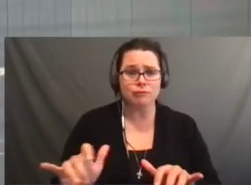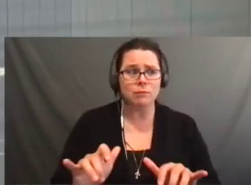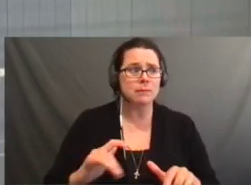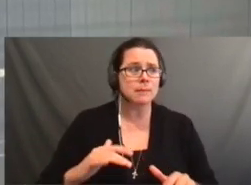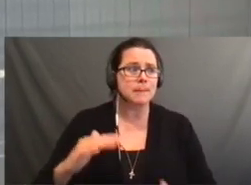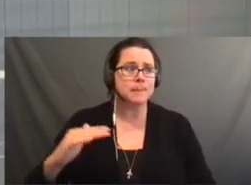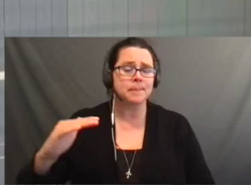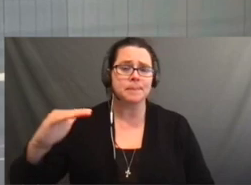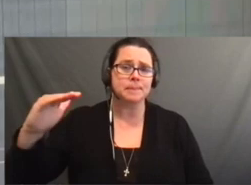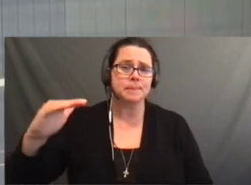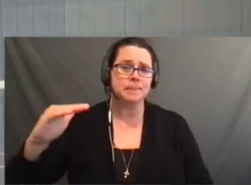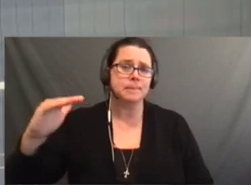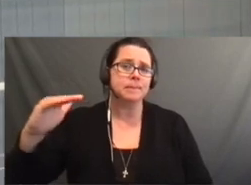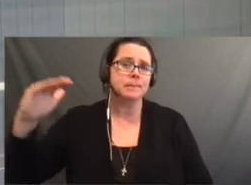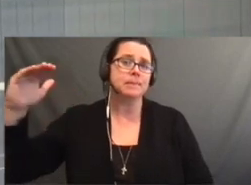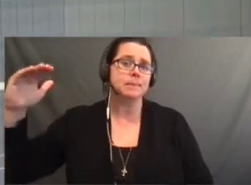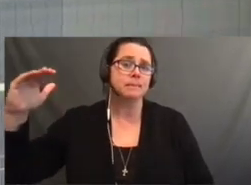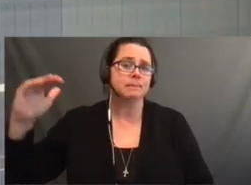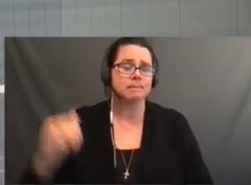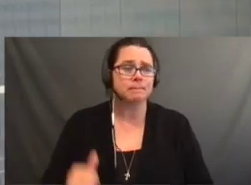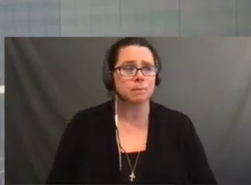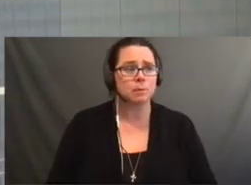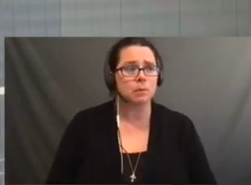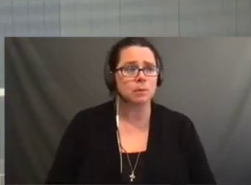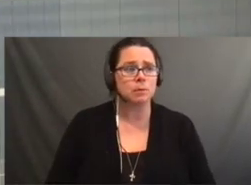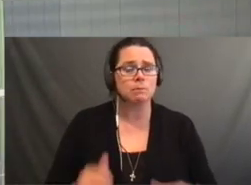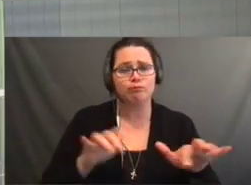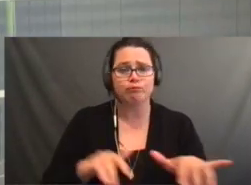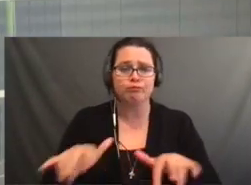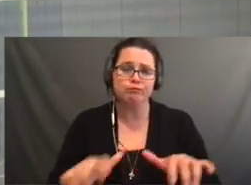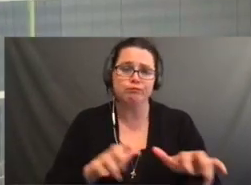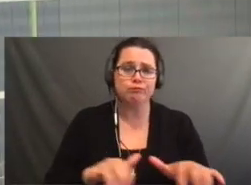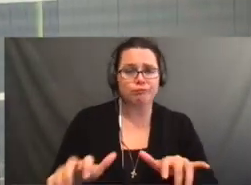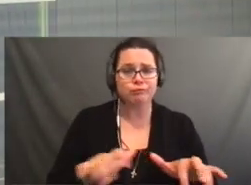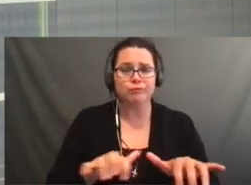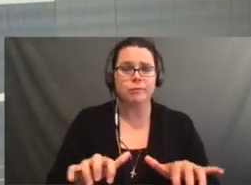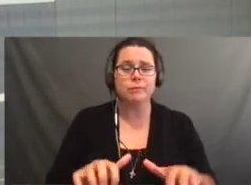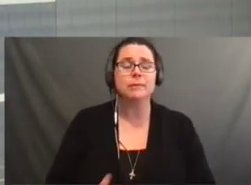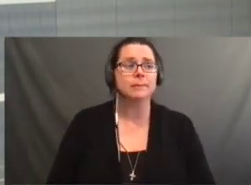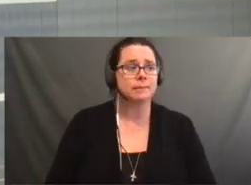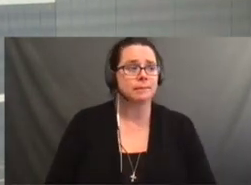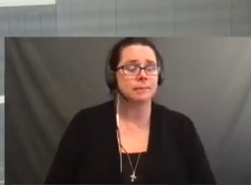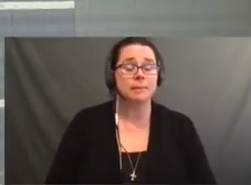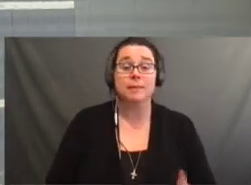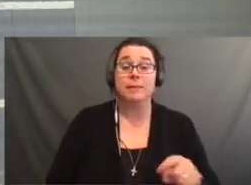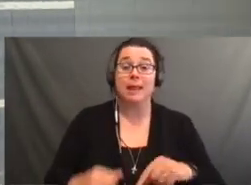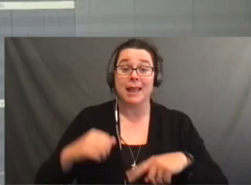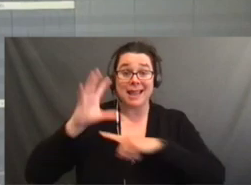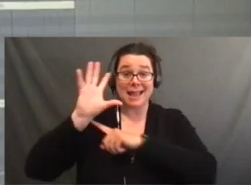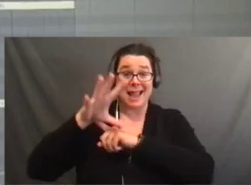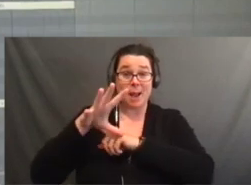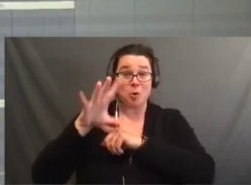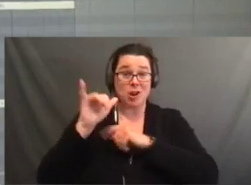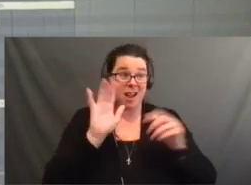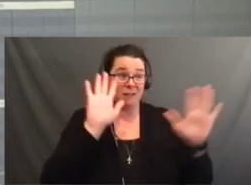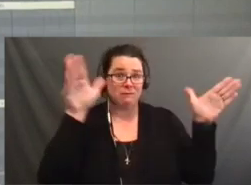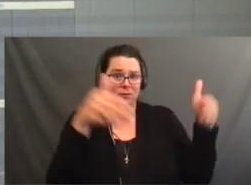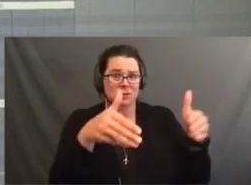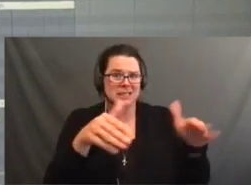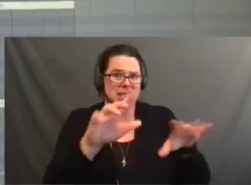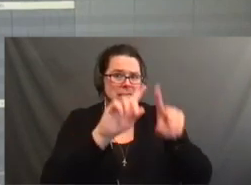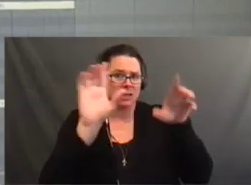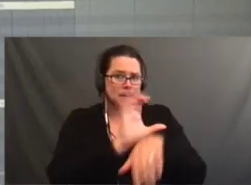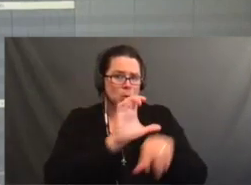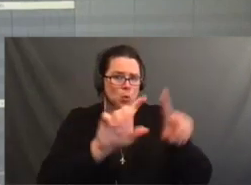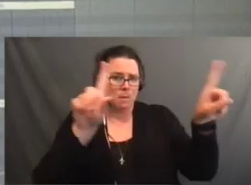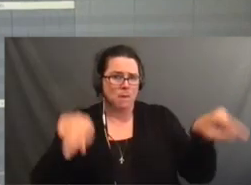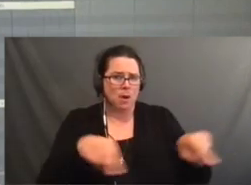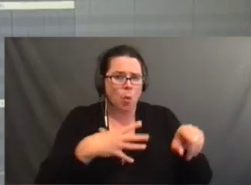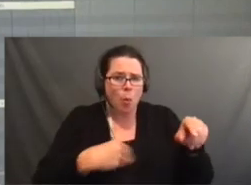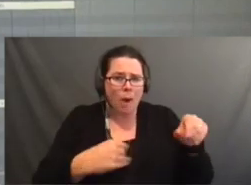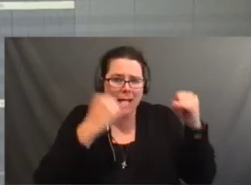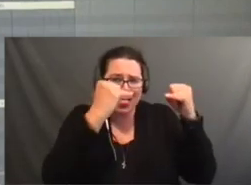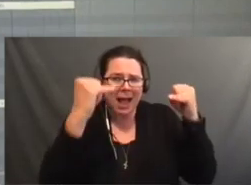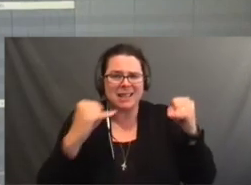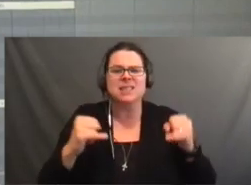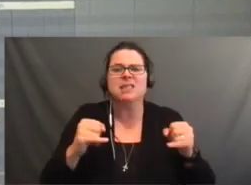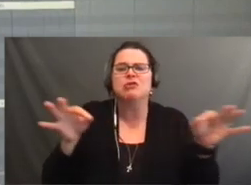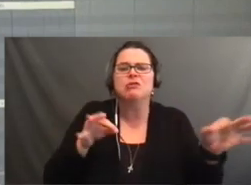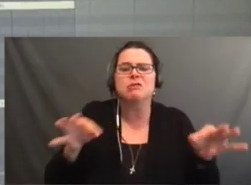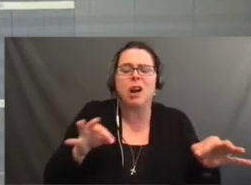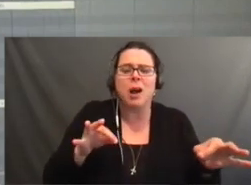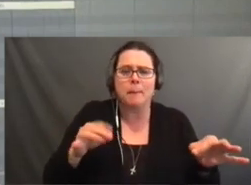Once we see that your hand is raised, we will invite you on to the screen so that you can